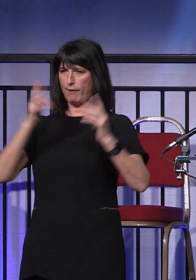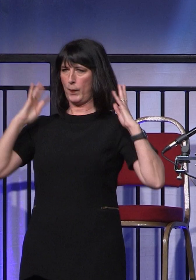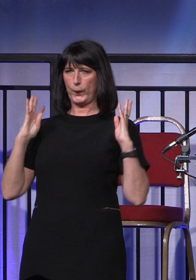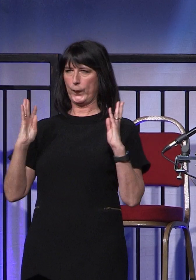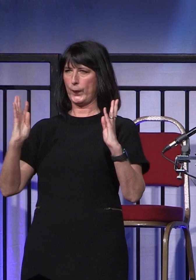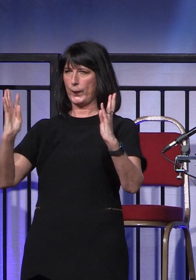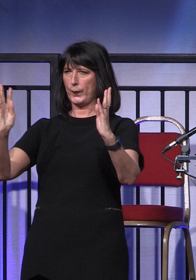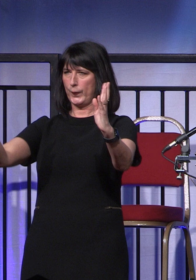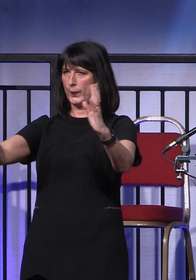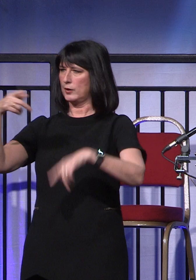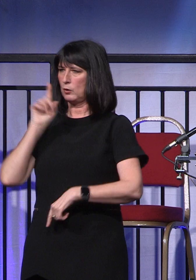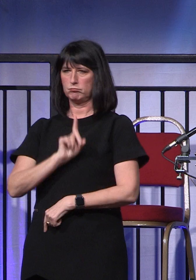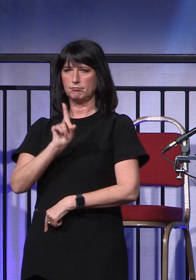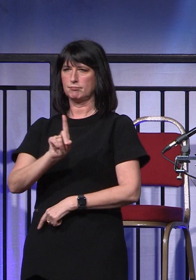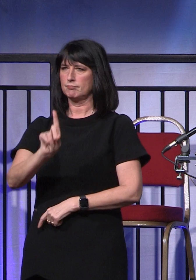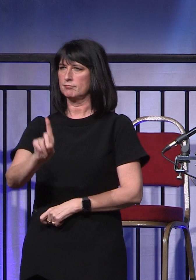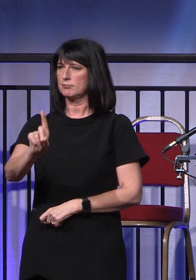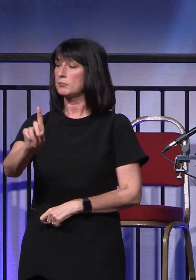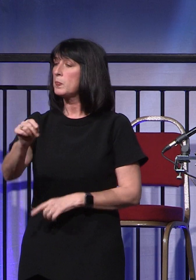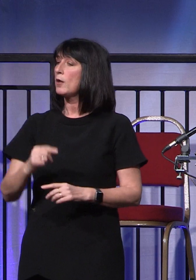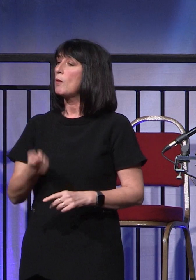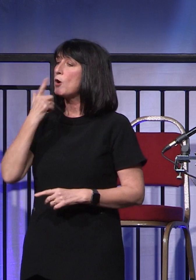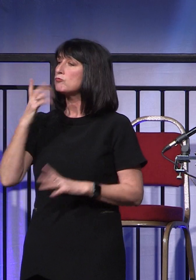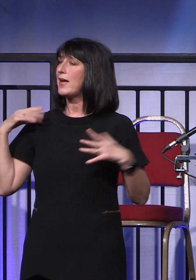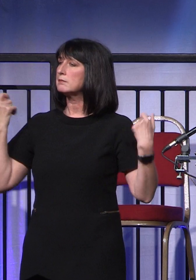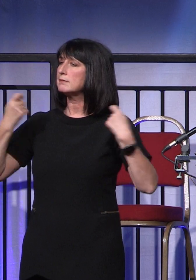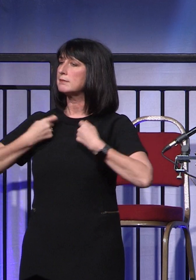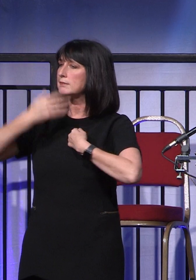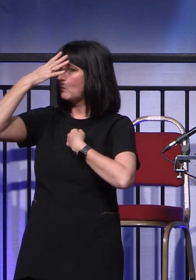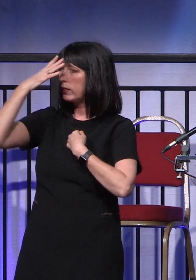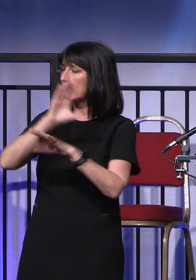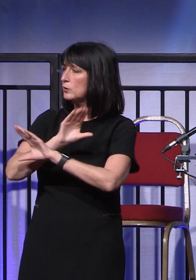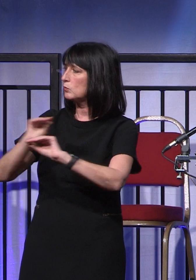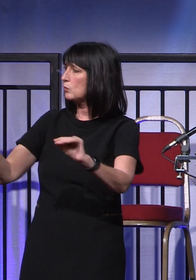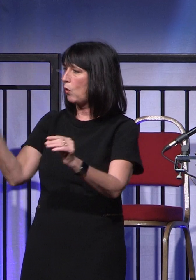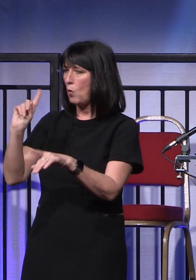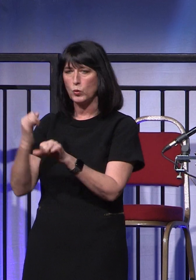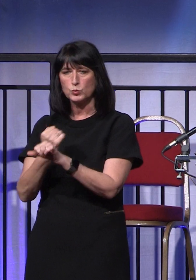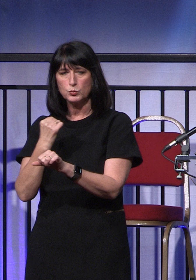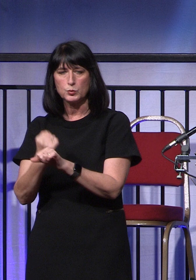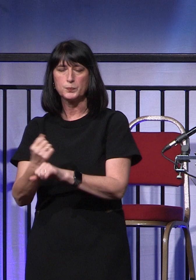university usher will prompt your row when you need to stand up and please